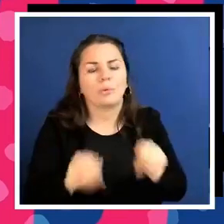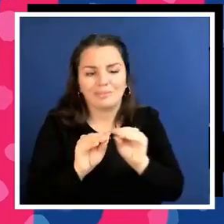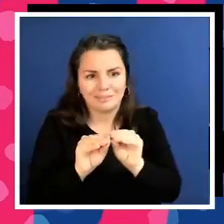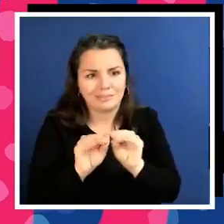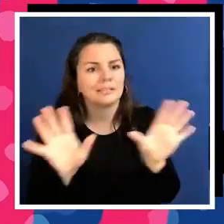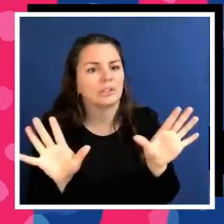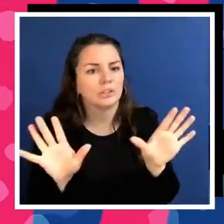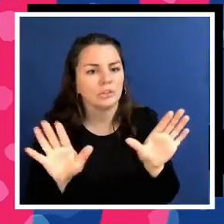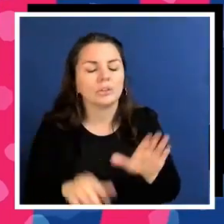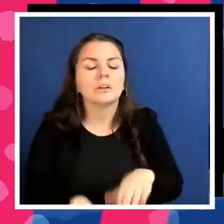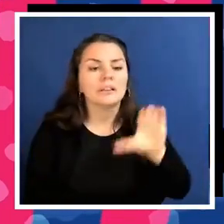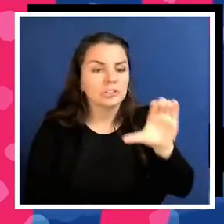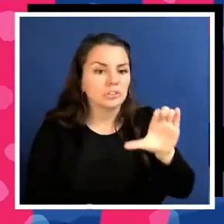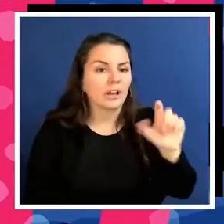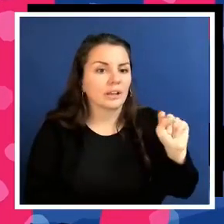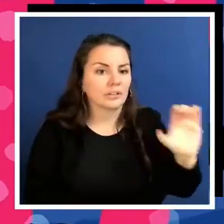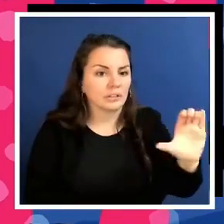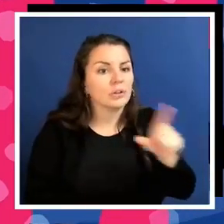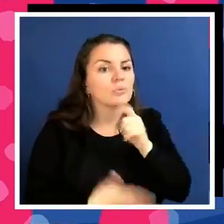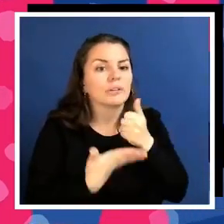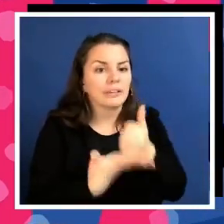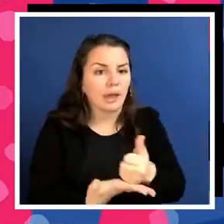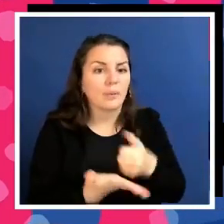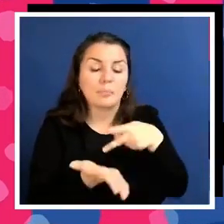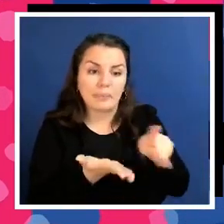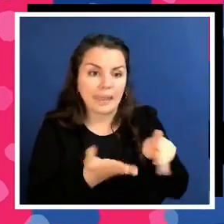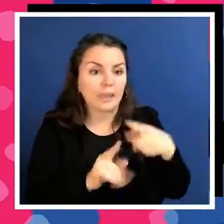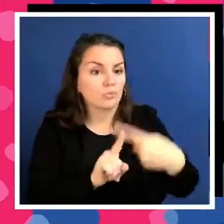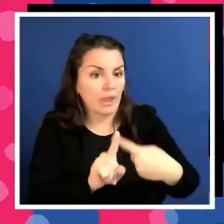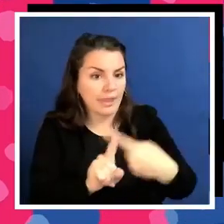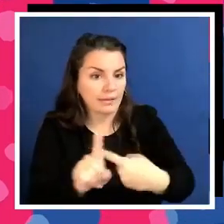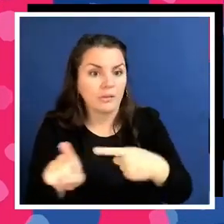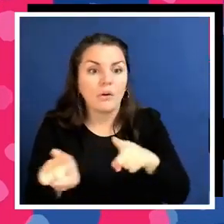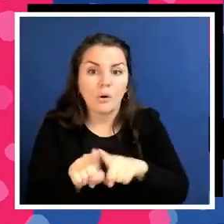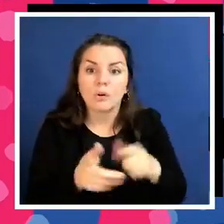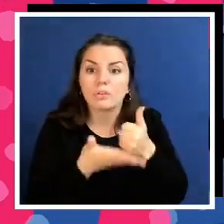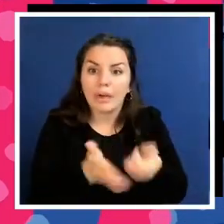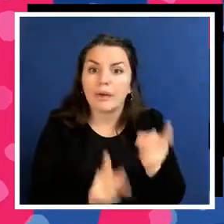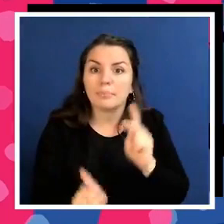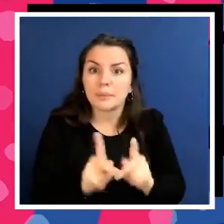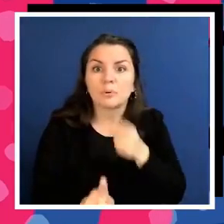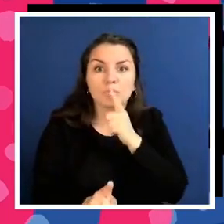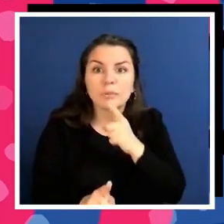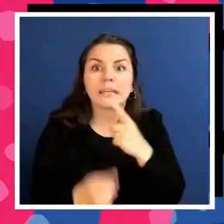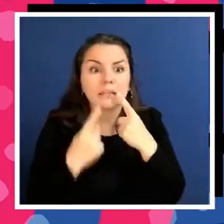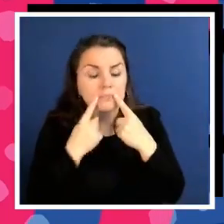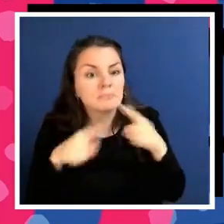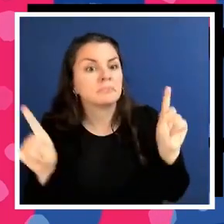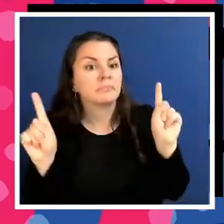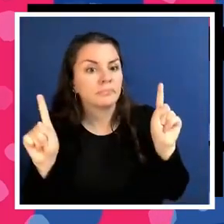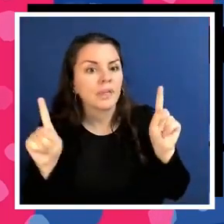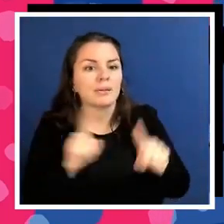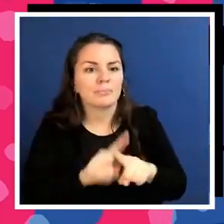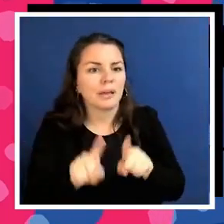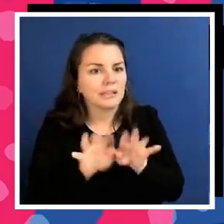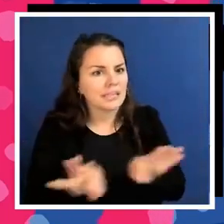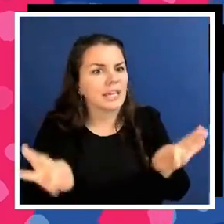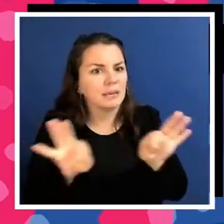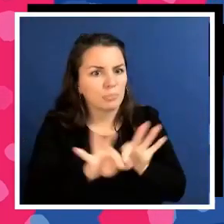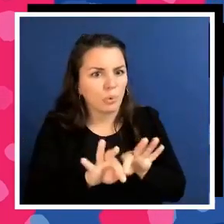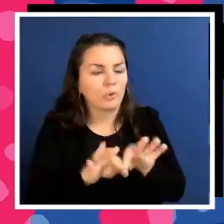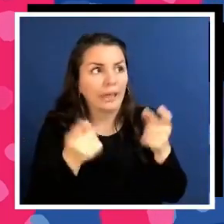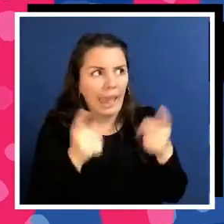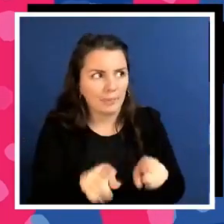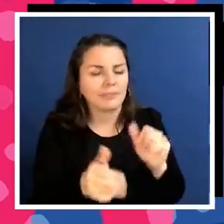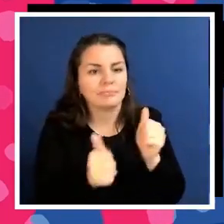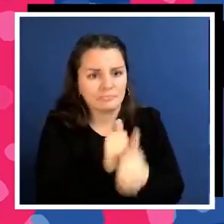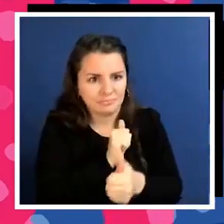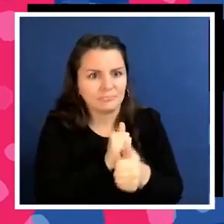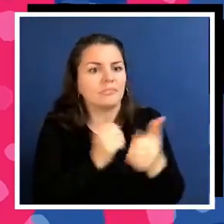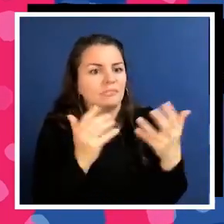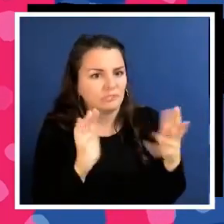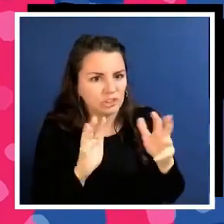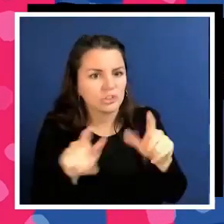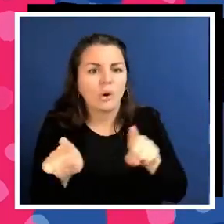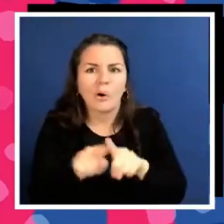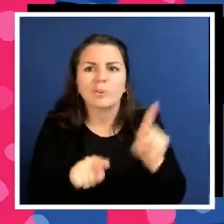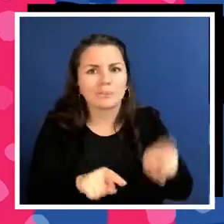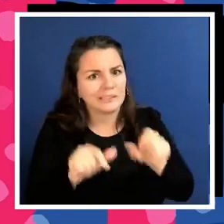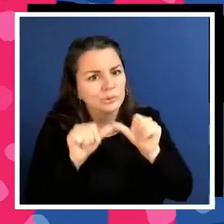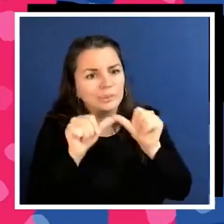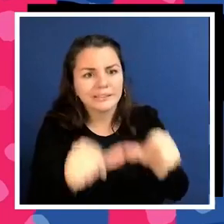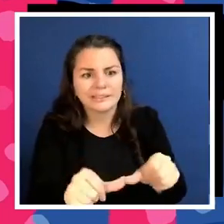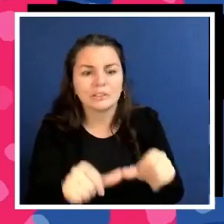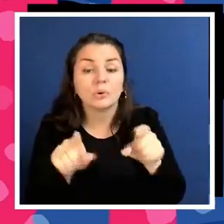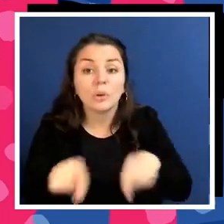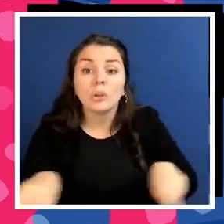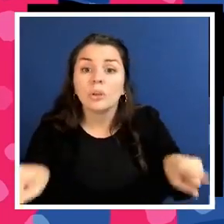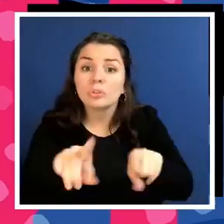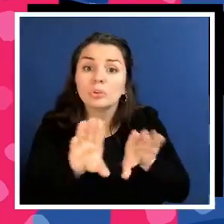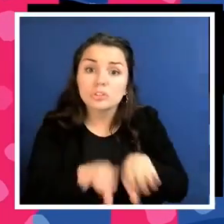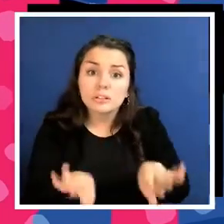WE ONLY HAVE A FEW MINUTES.